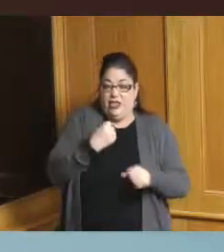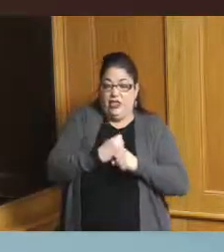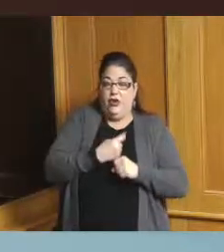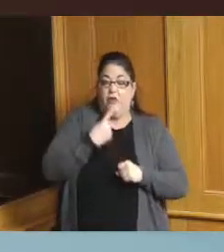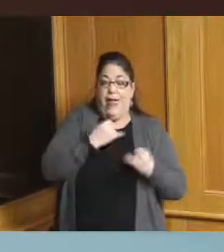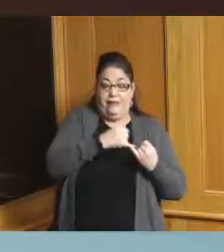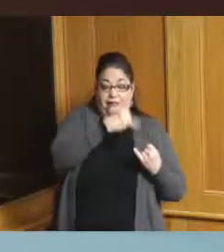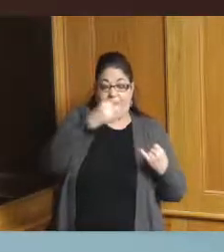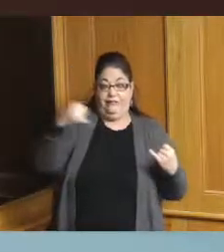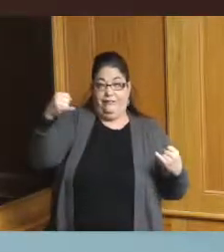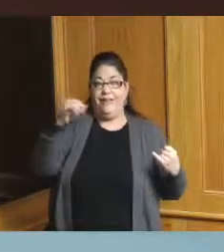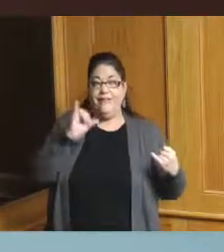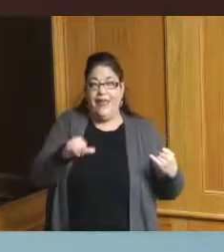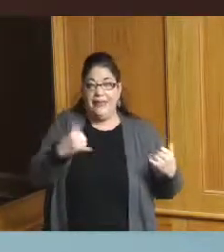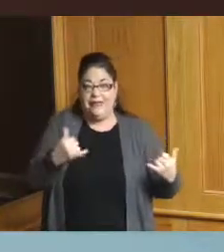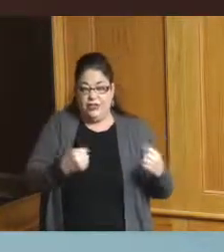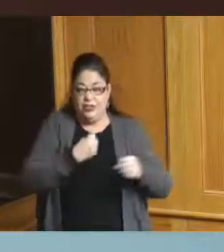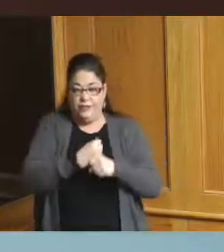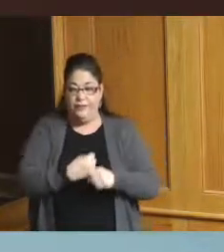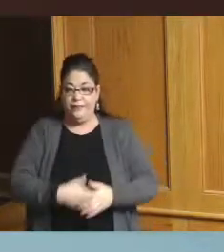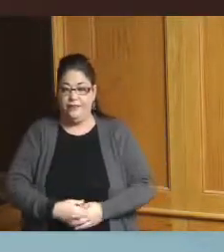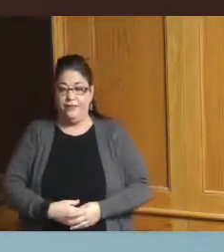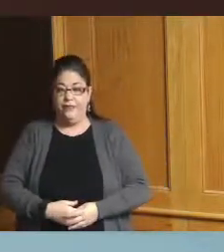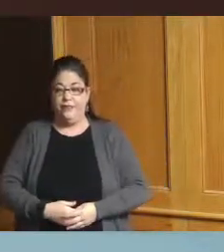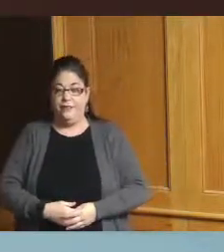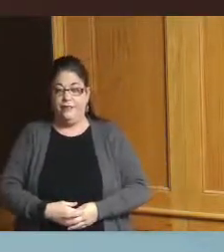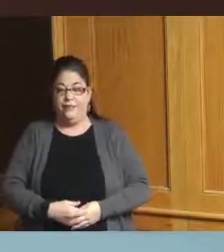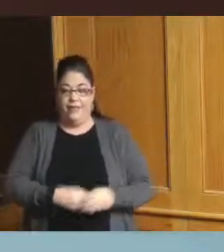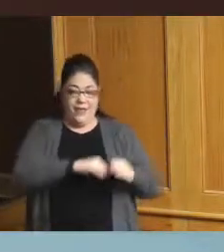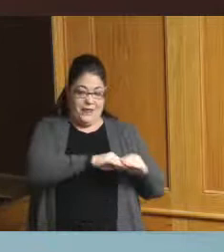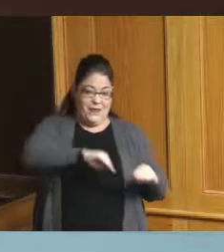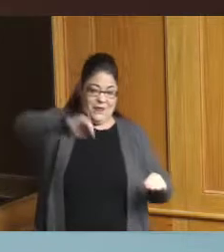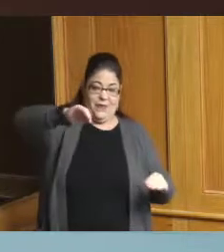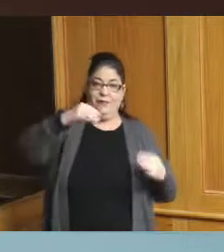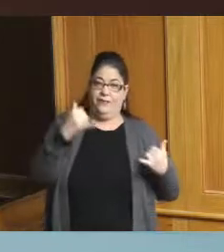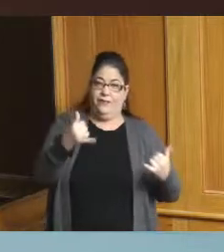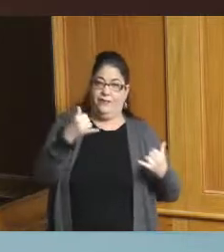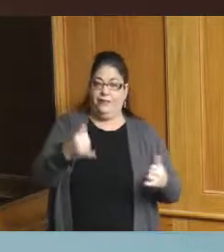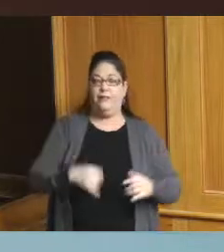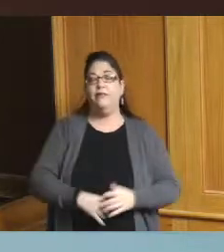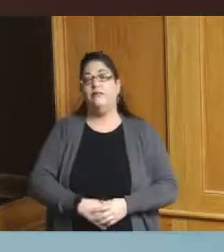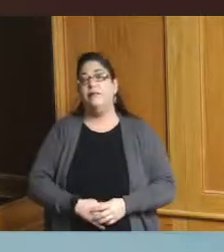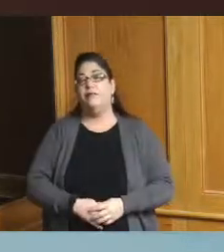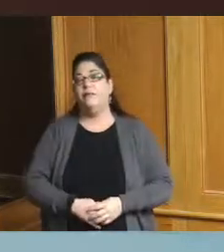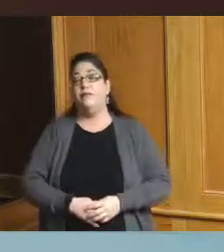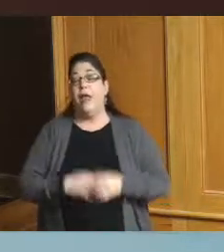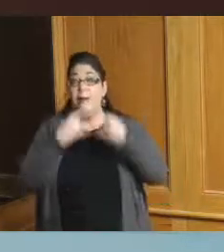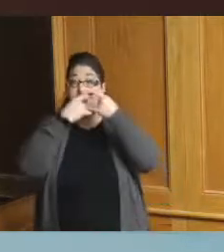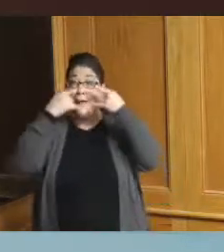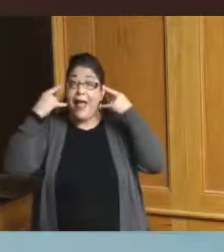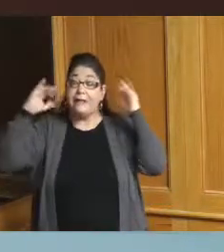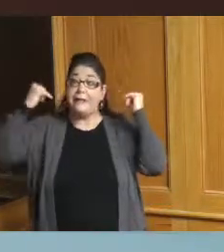all of the the mandates for wearing masks had a had an impact and so while we feel